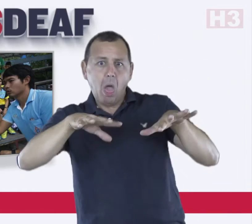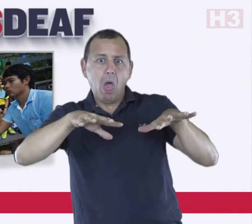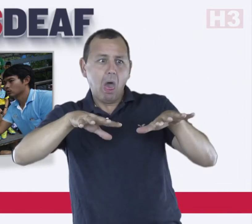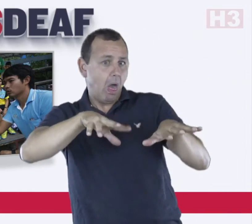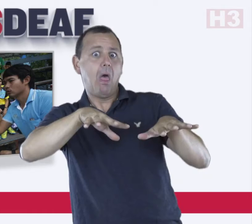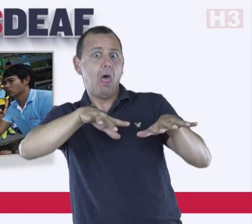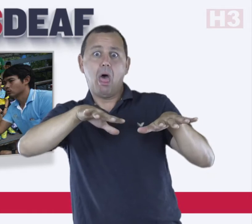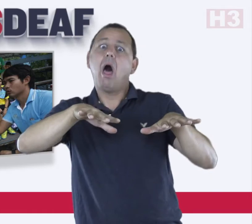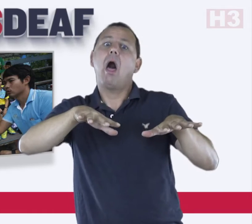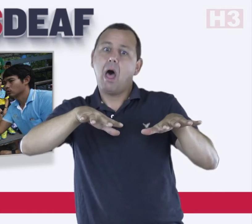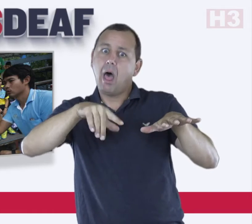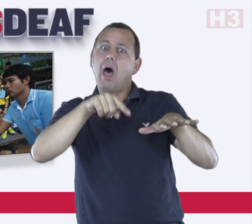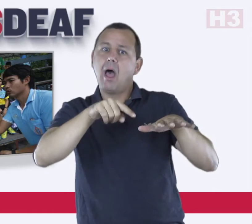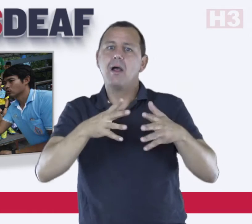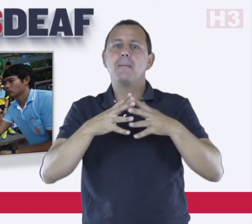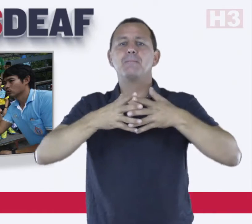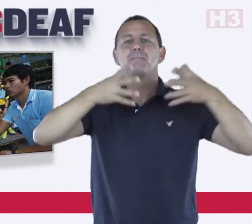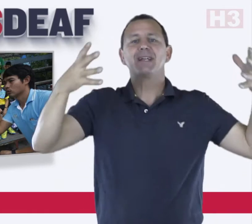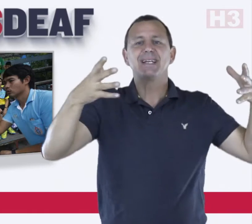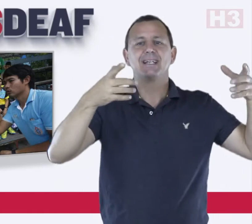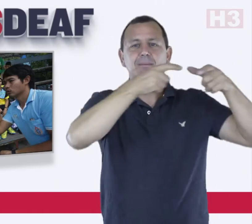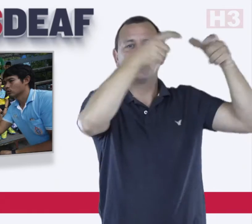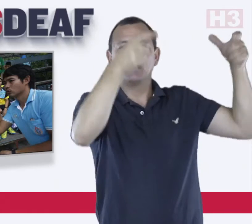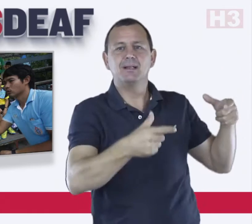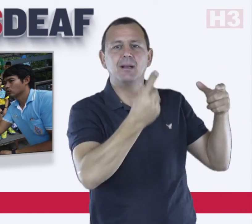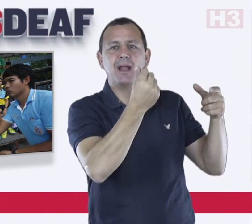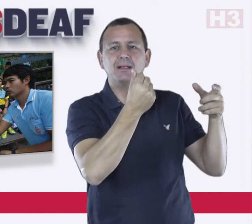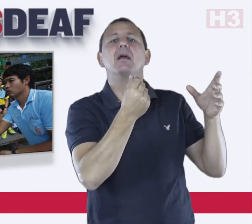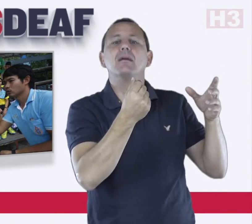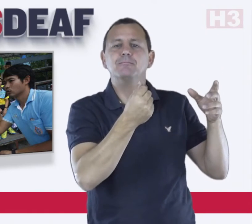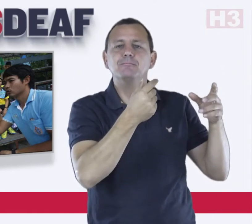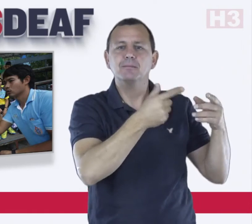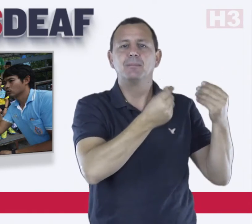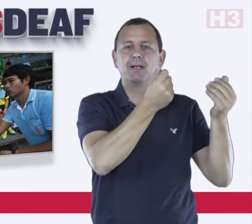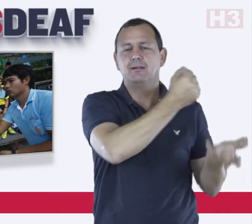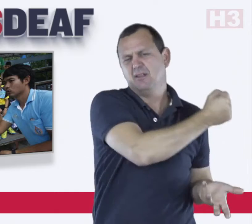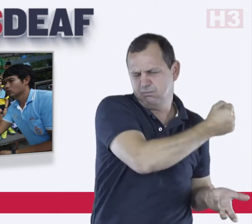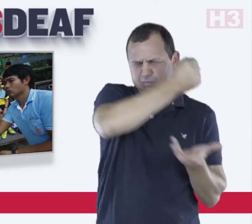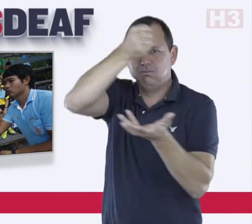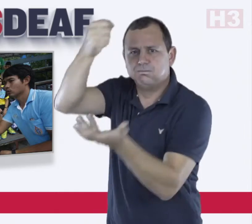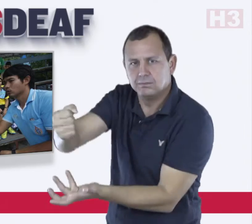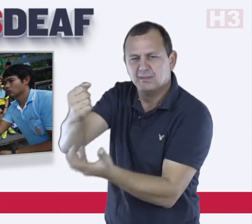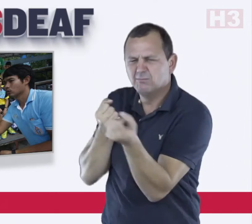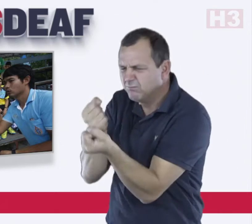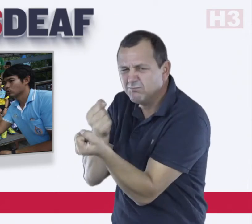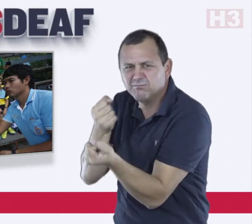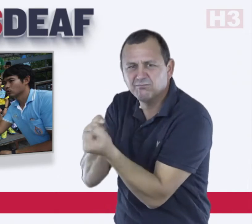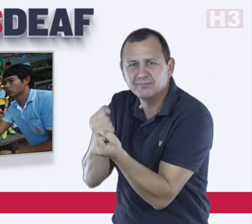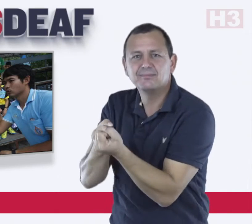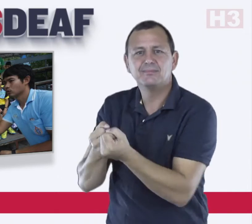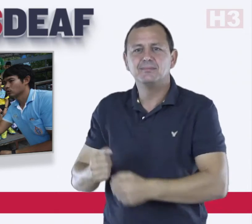that led to financial support from a big bank.